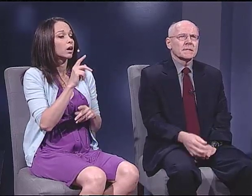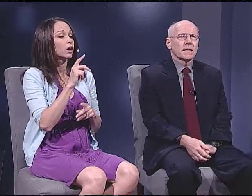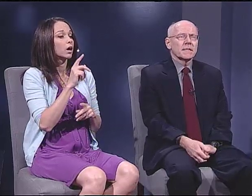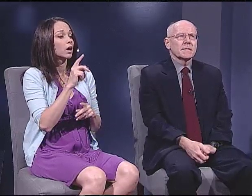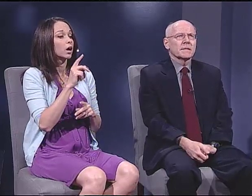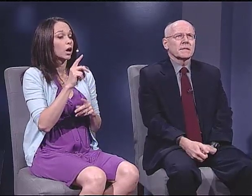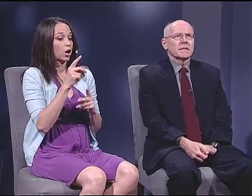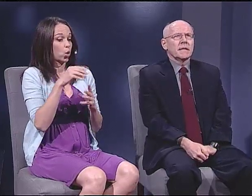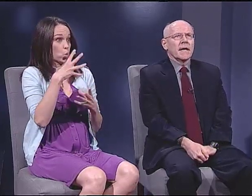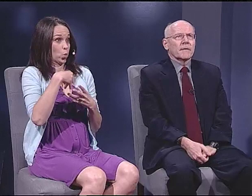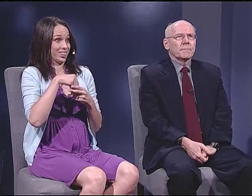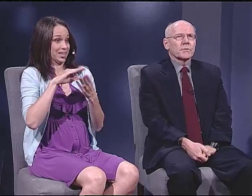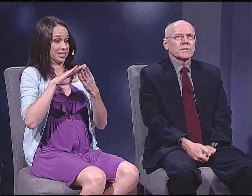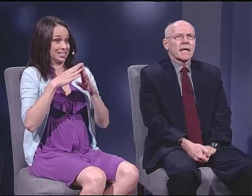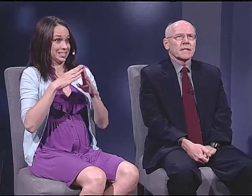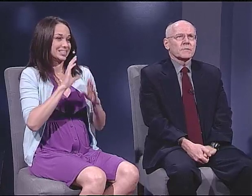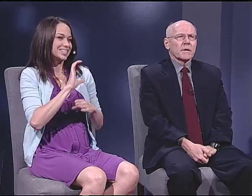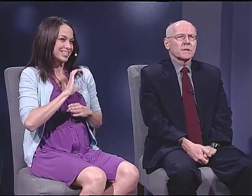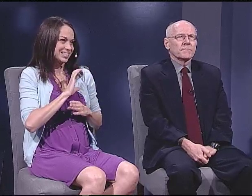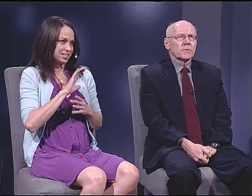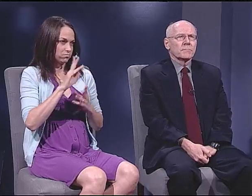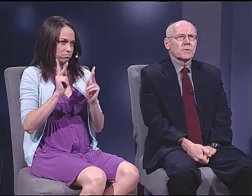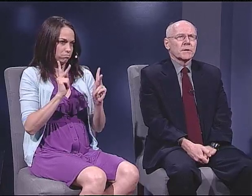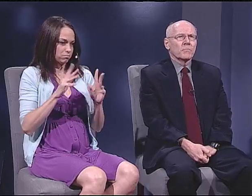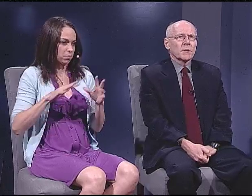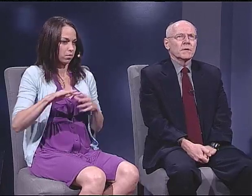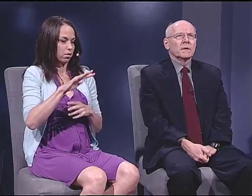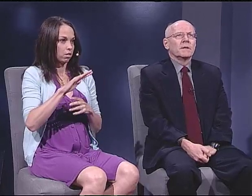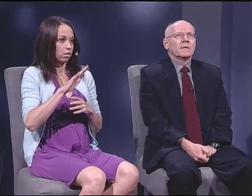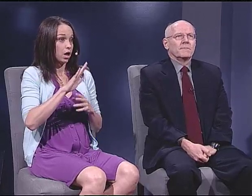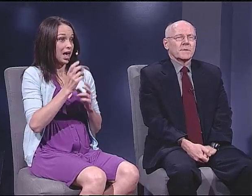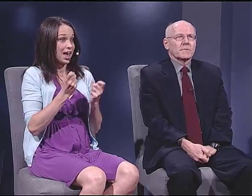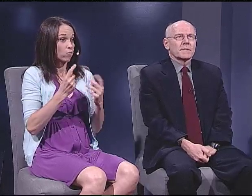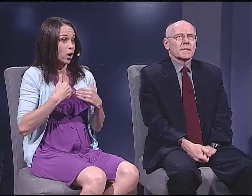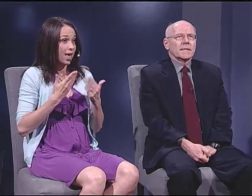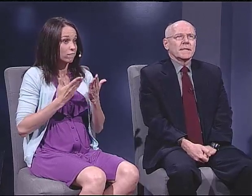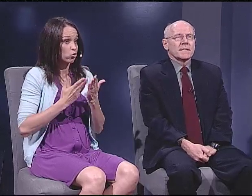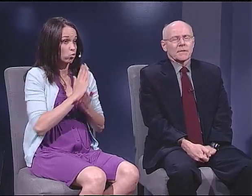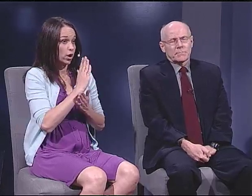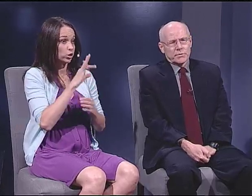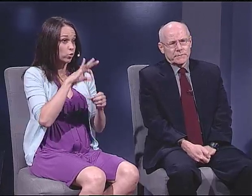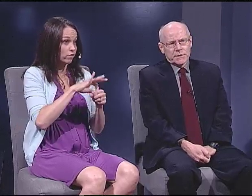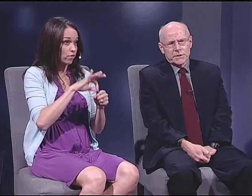the idea that every person has a right to vote, but only one vote is not a privilege,